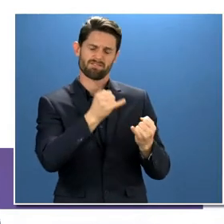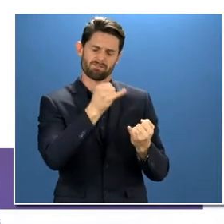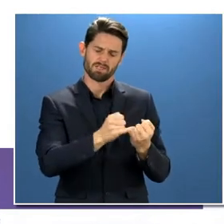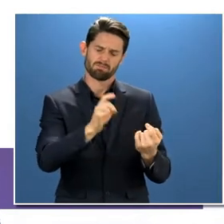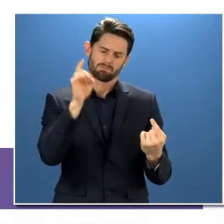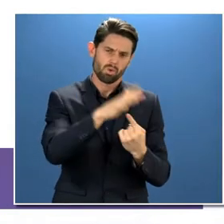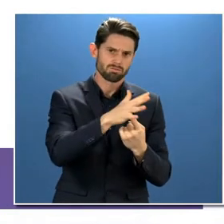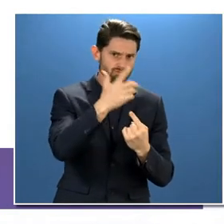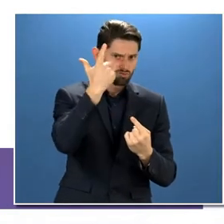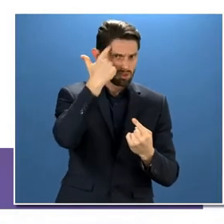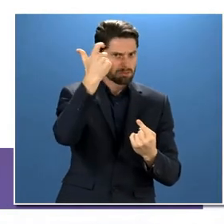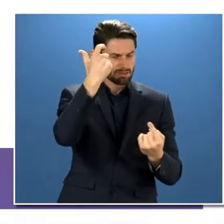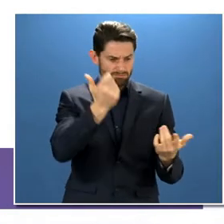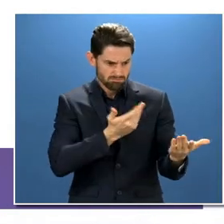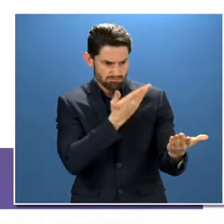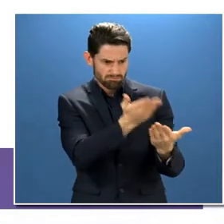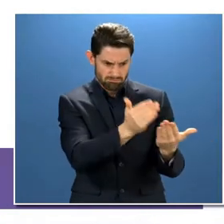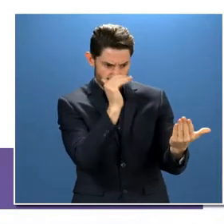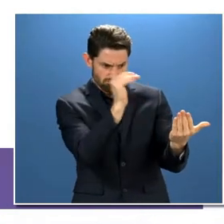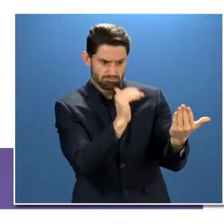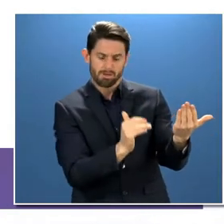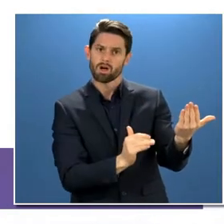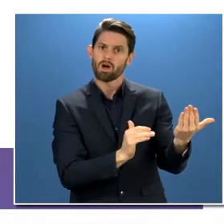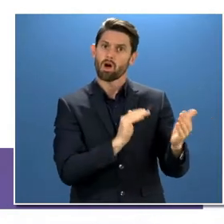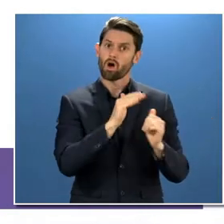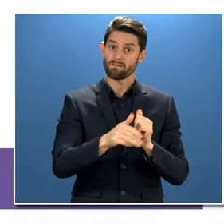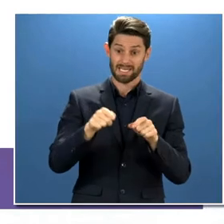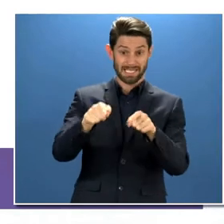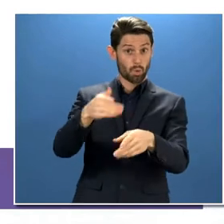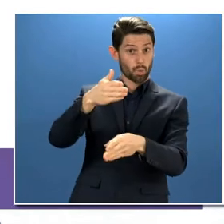relating to such things as potentially having the Workplace Gender Equality